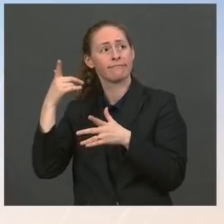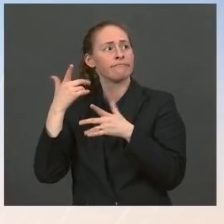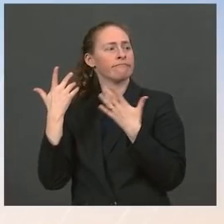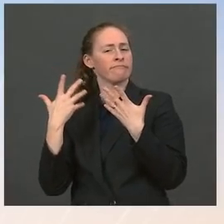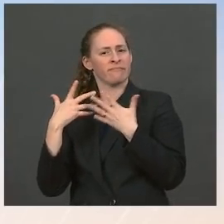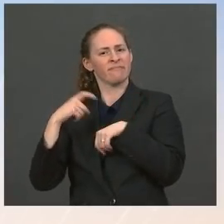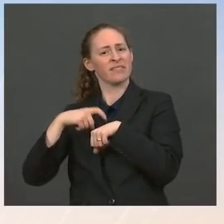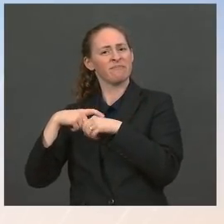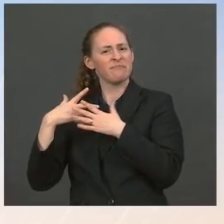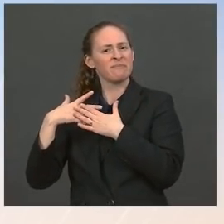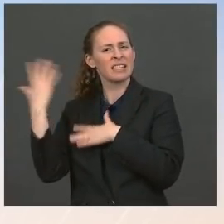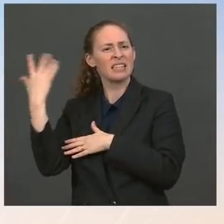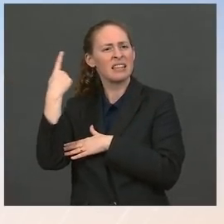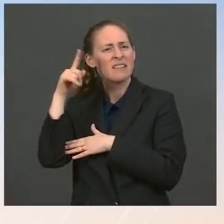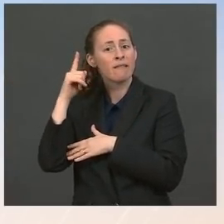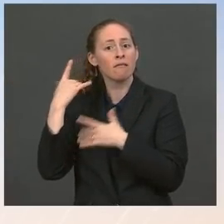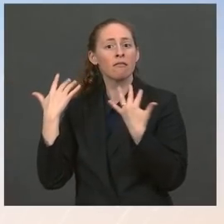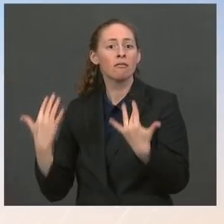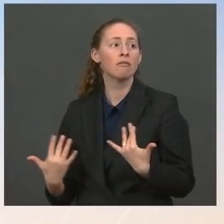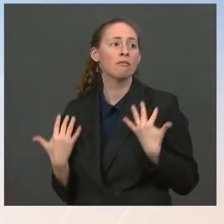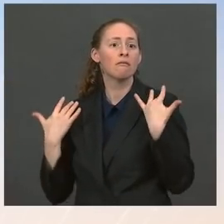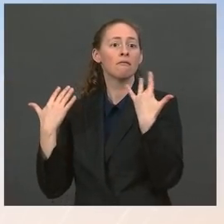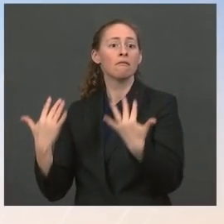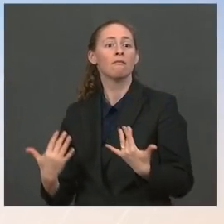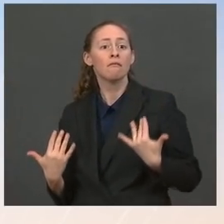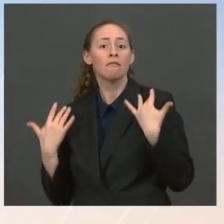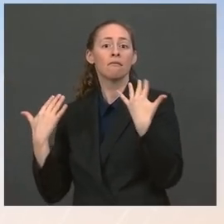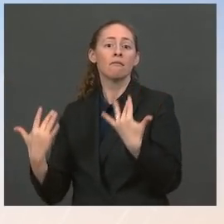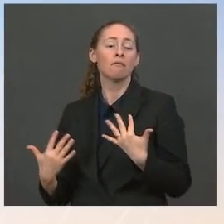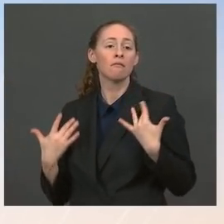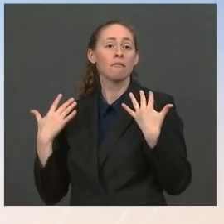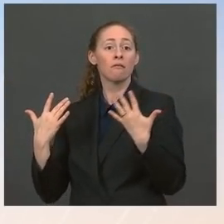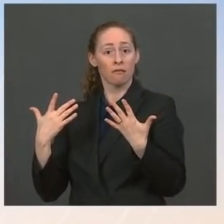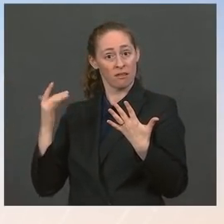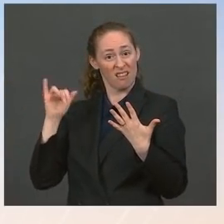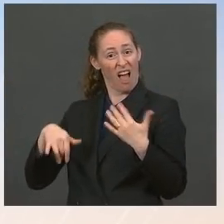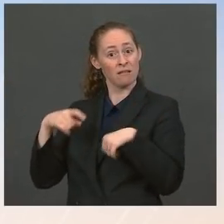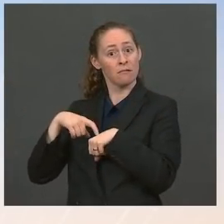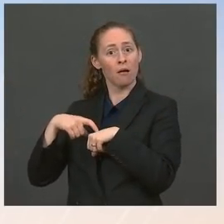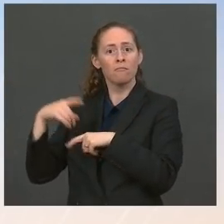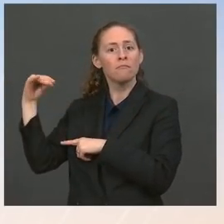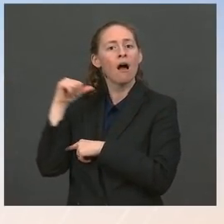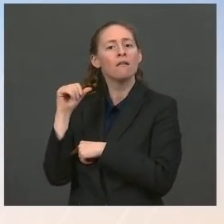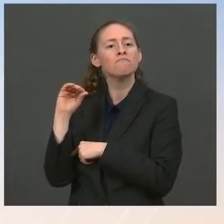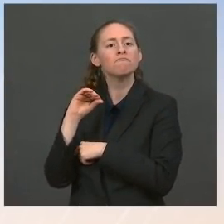when they're waiting for a load at a port, for example. Truckers have not had the option to work from home on Zoom.